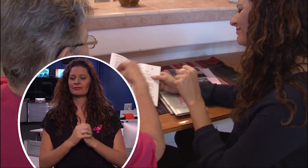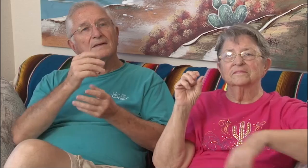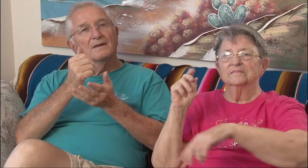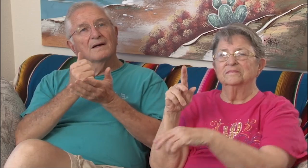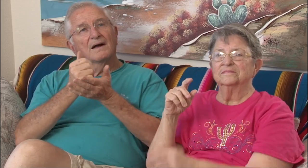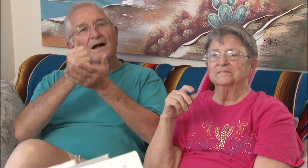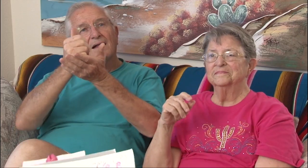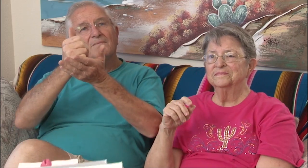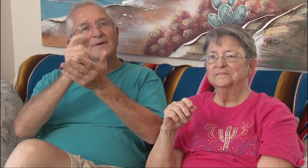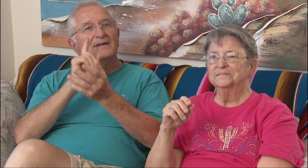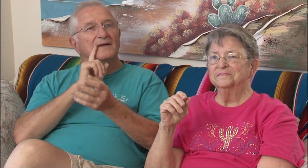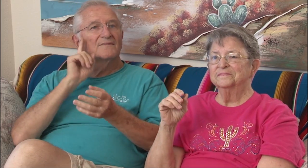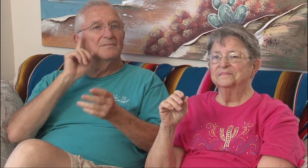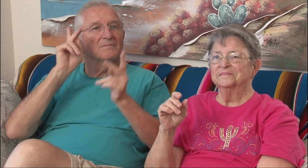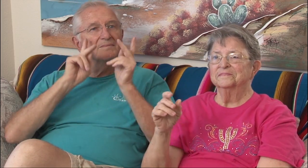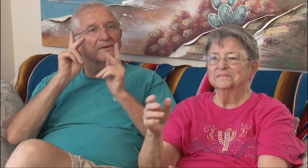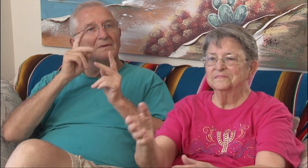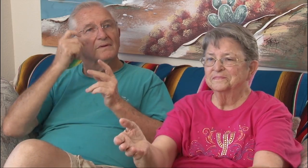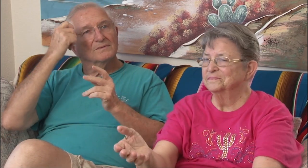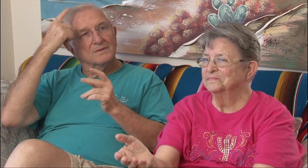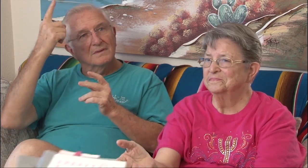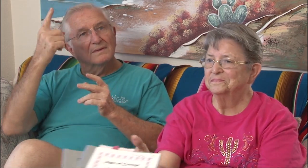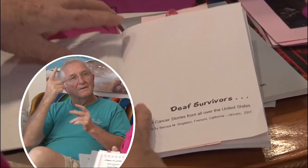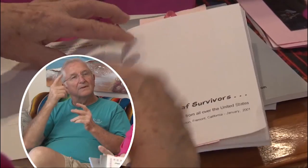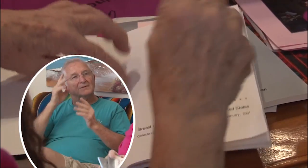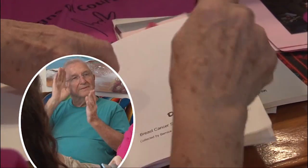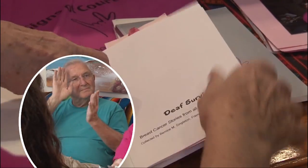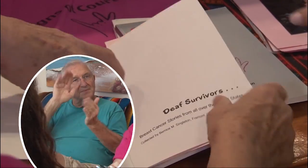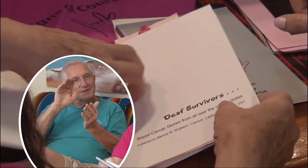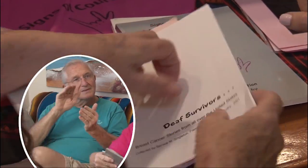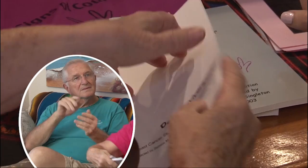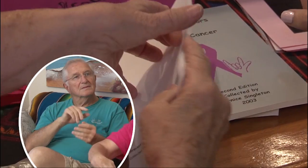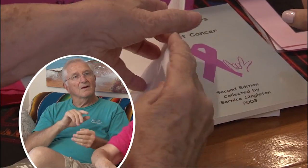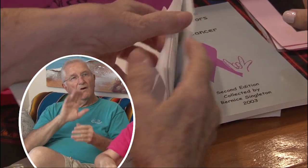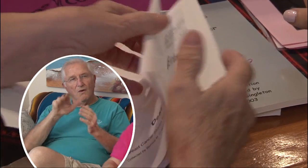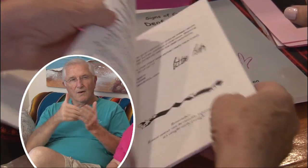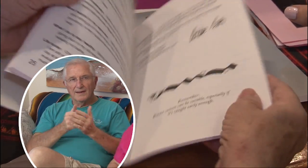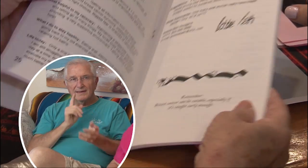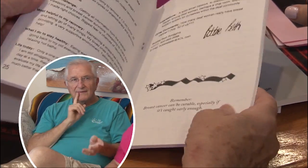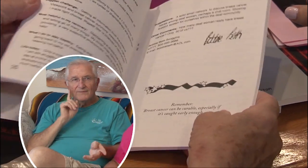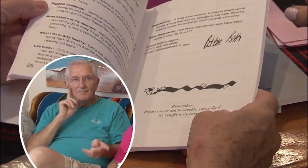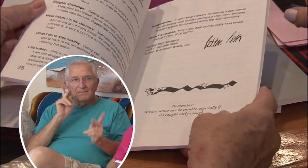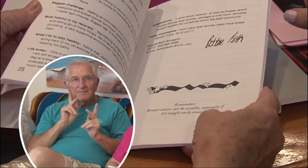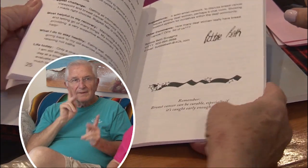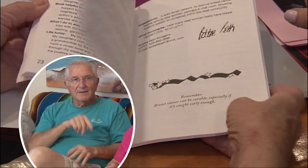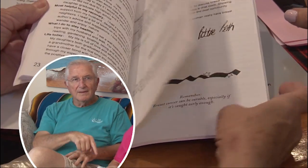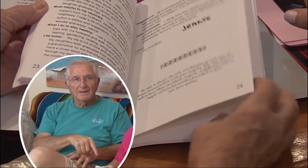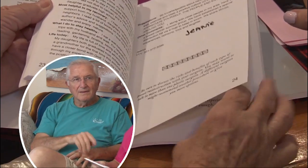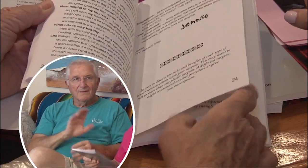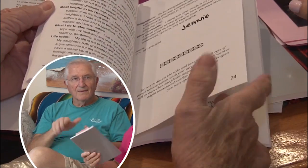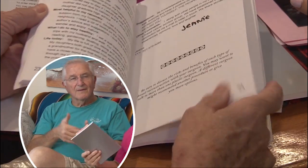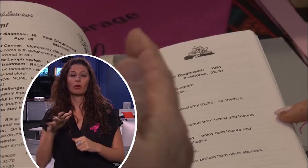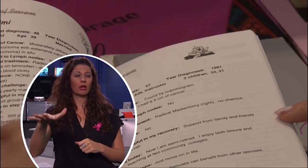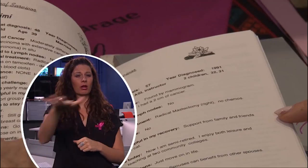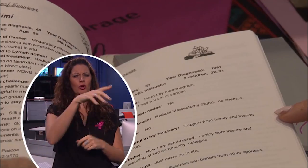Buddy: “It helps other people understand what to expect. All the people in the books are deaf too.”